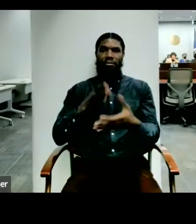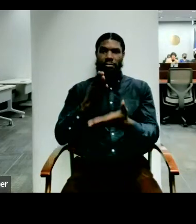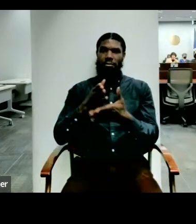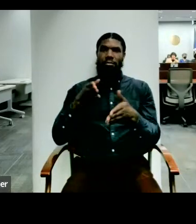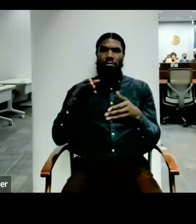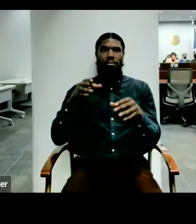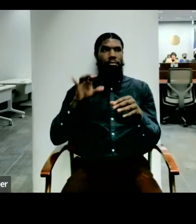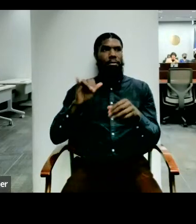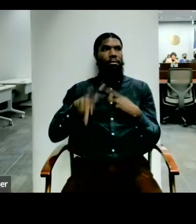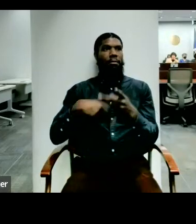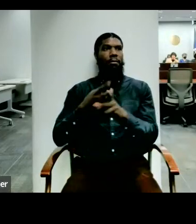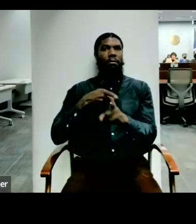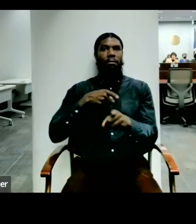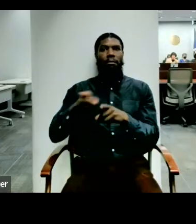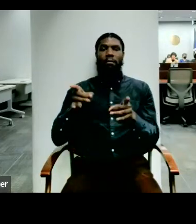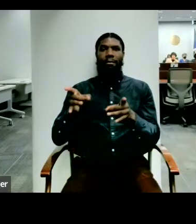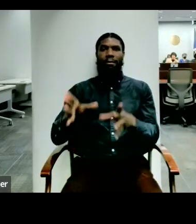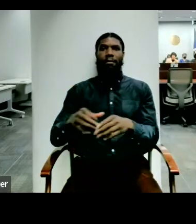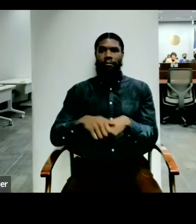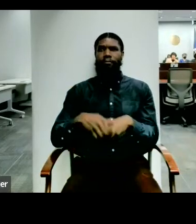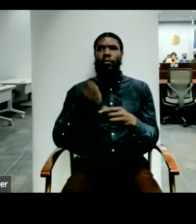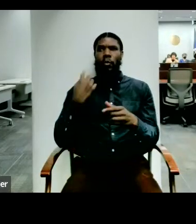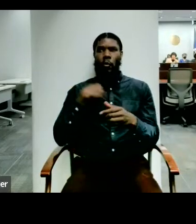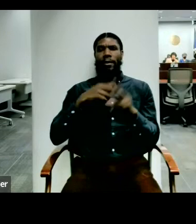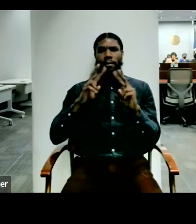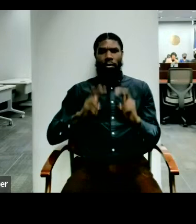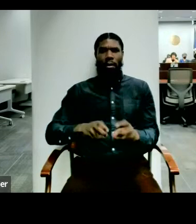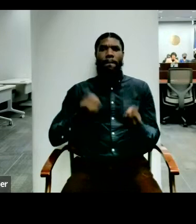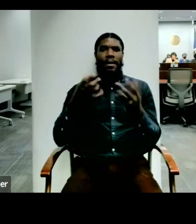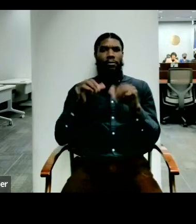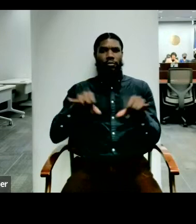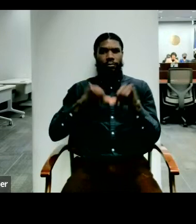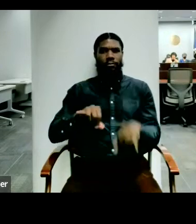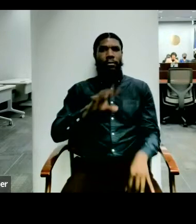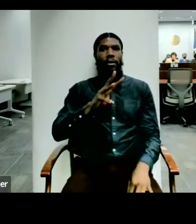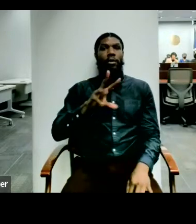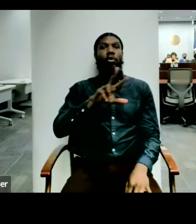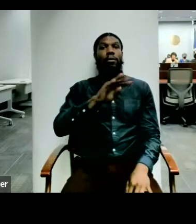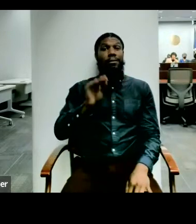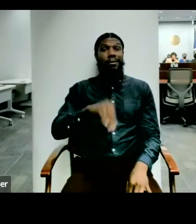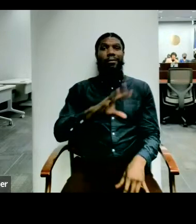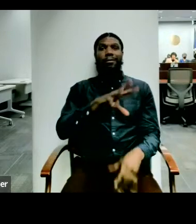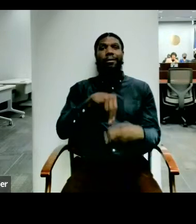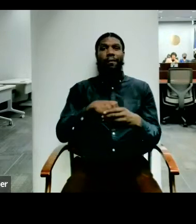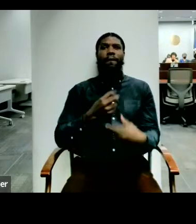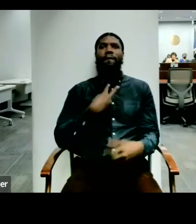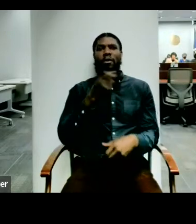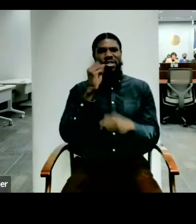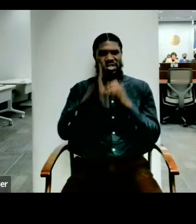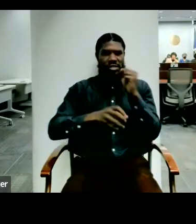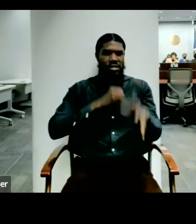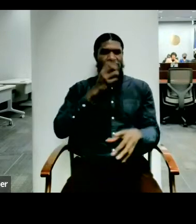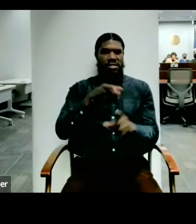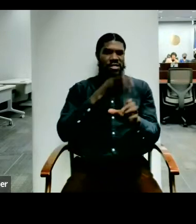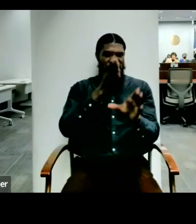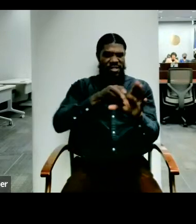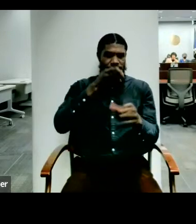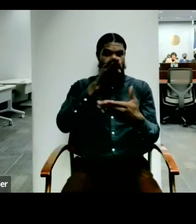The following trends have emerged, 63% involve verbal harassment, 16% involve physical assault,